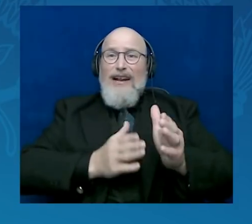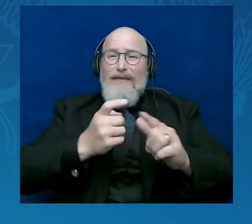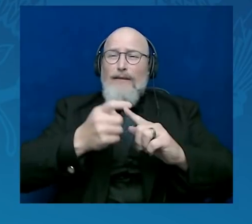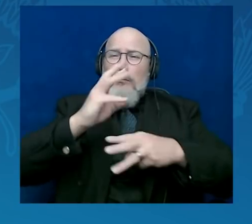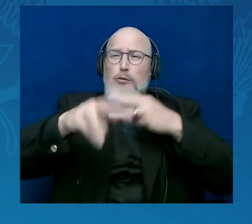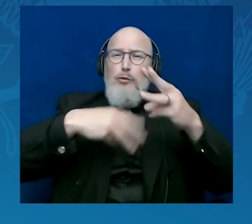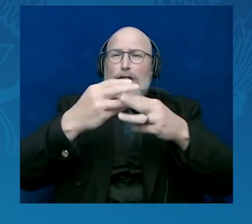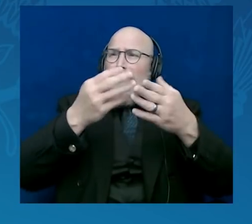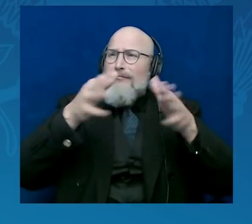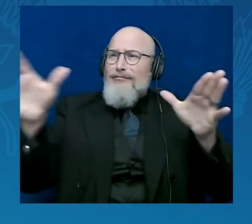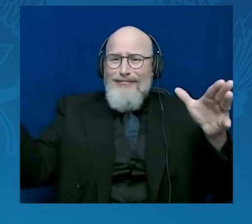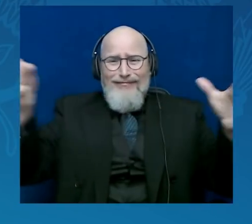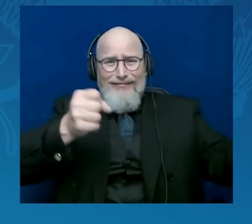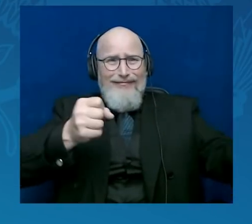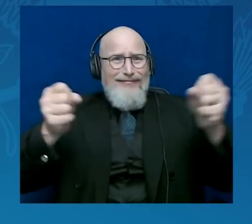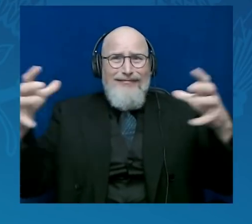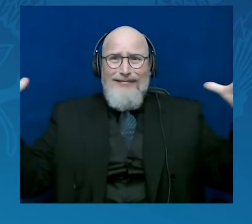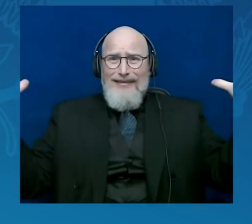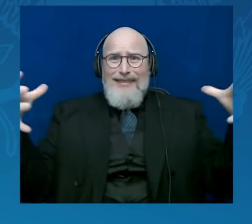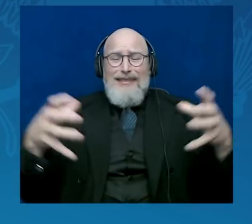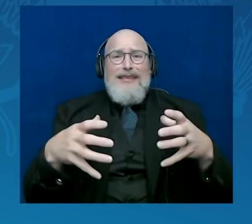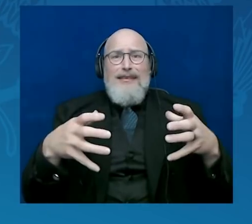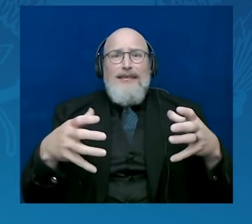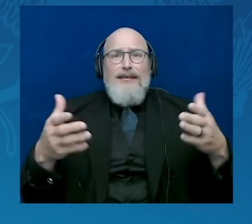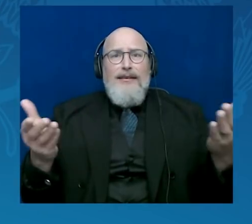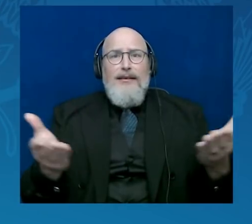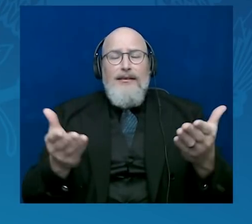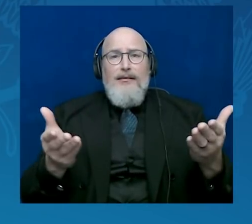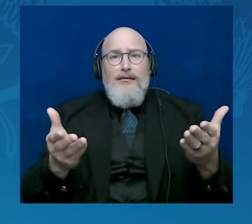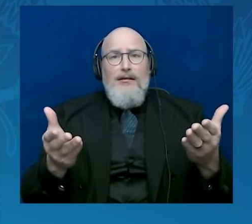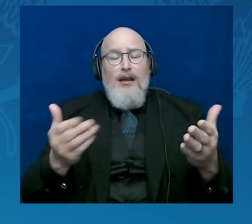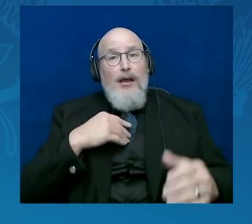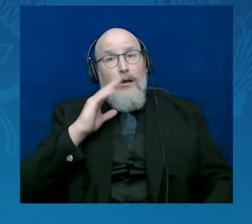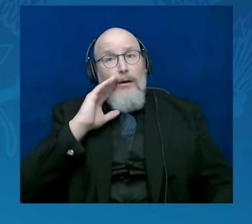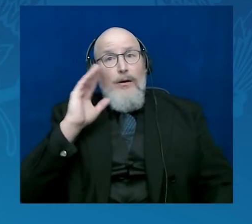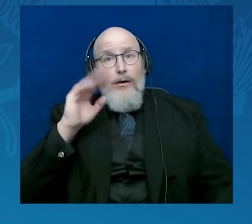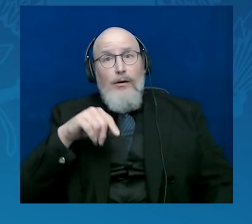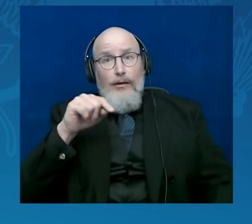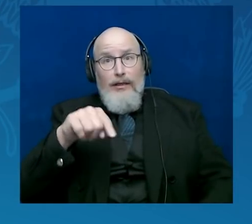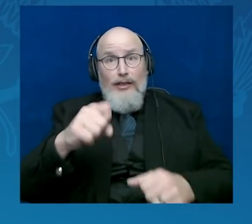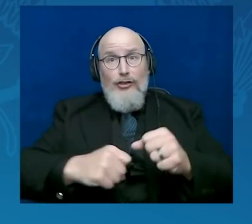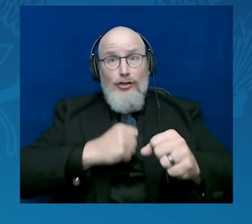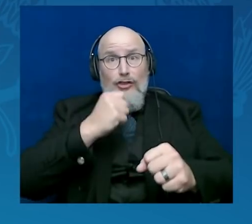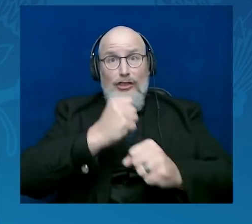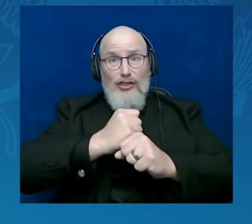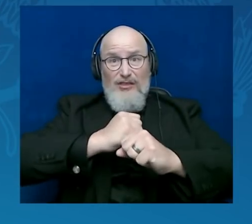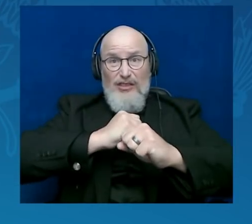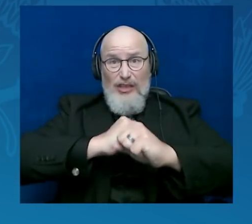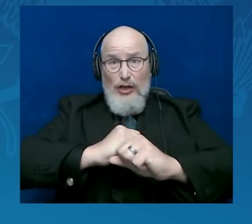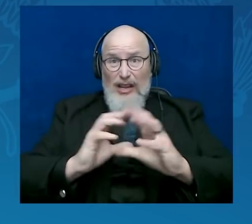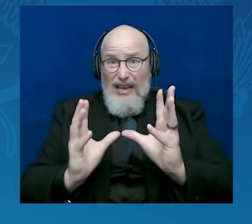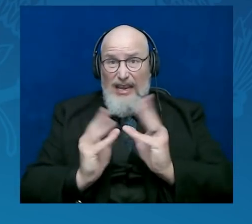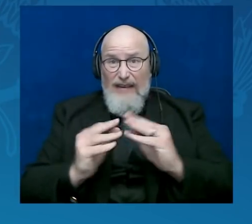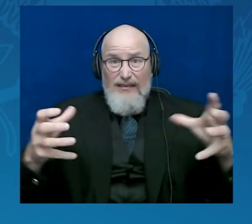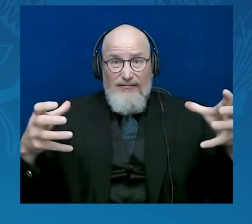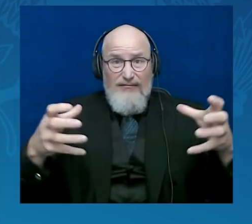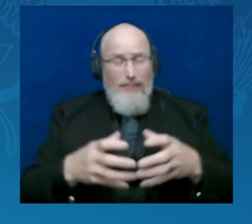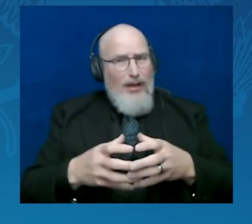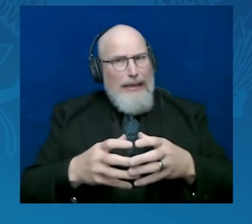I am certain we all recognize this year's gathering is unlike those of the recent past.